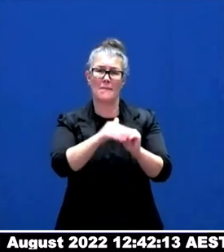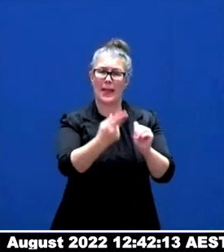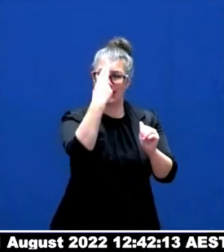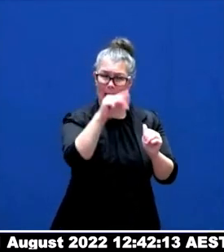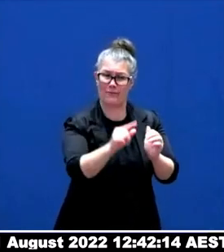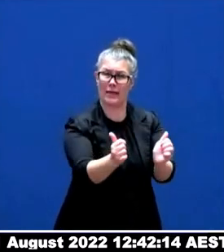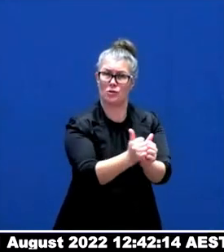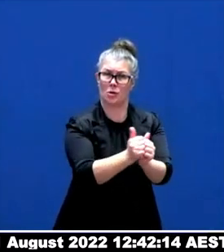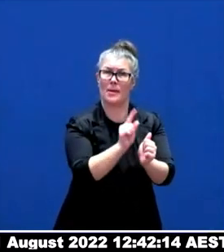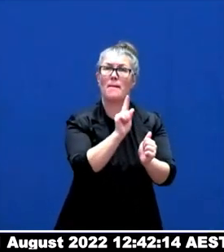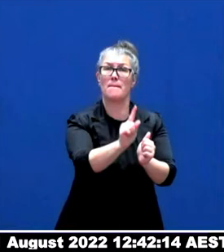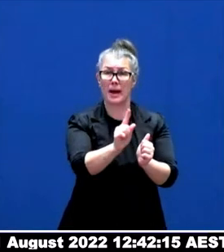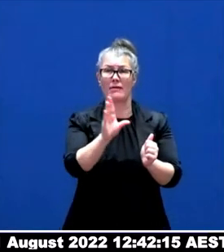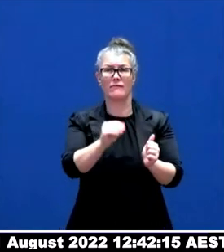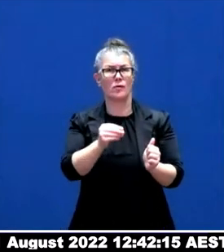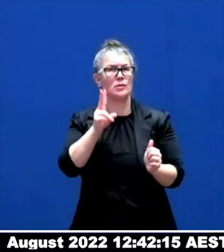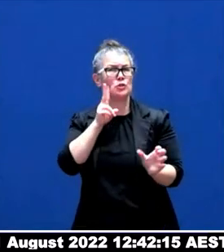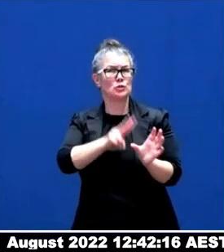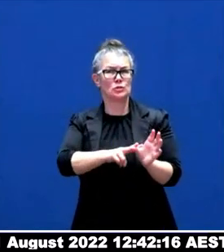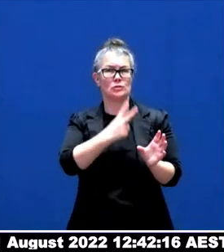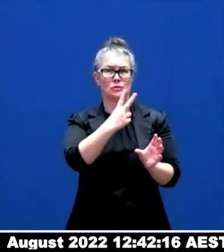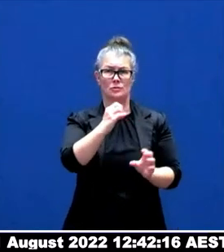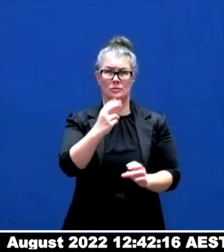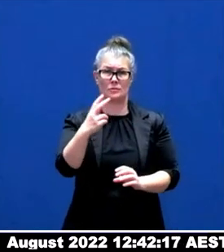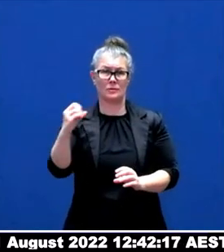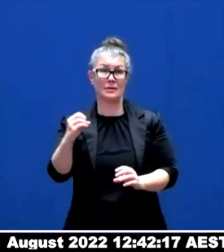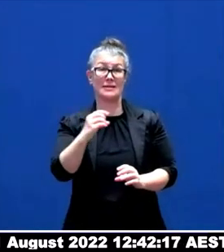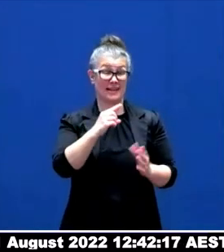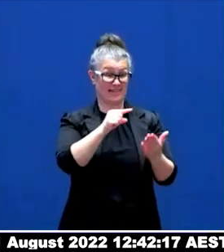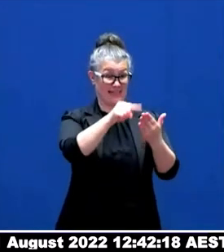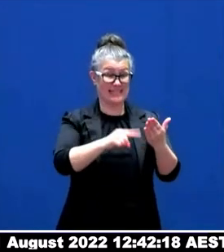2020 and within that it states that all of their new builds need to be silver standard.